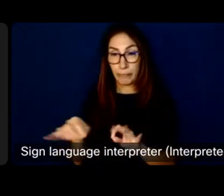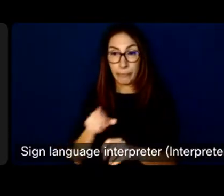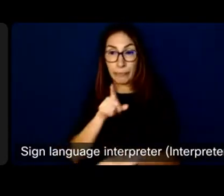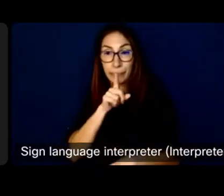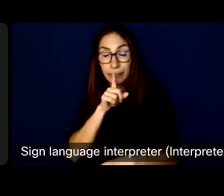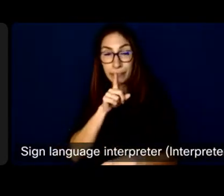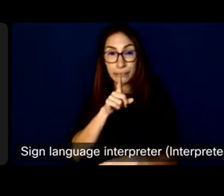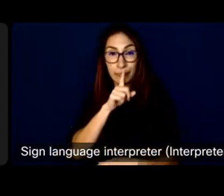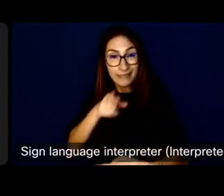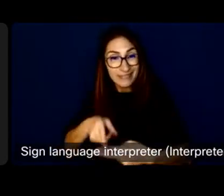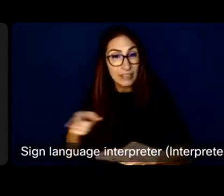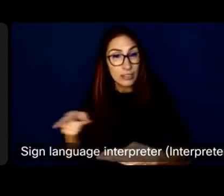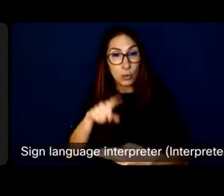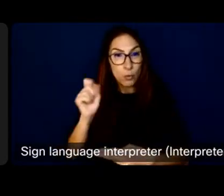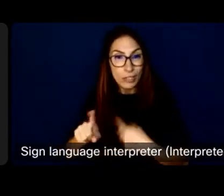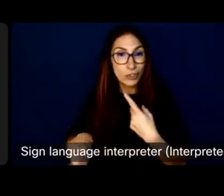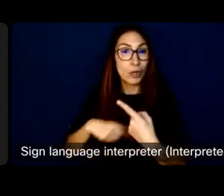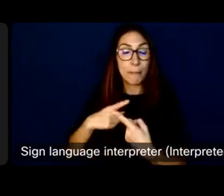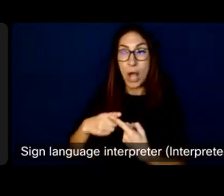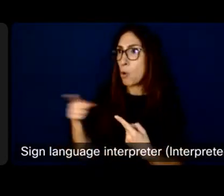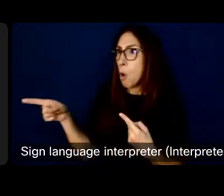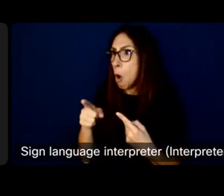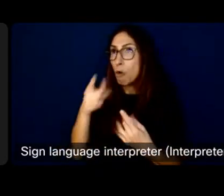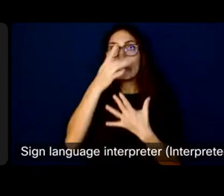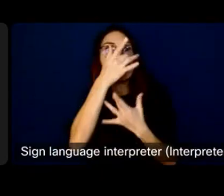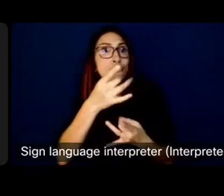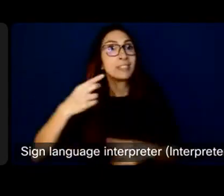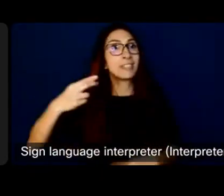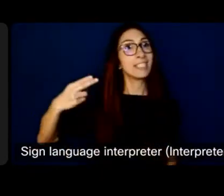people be interested in HIV education or HIV testing at a